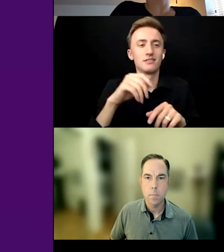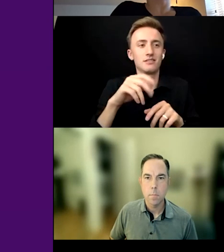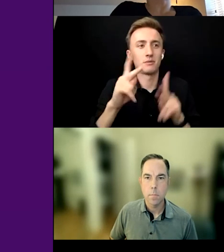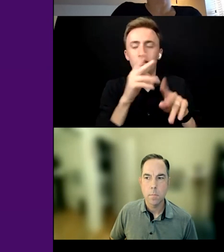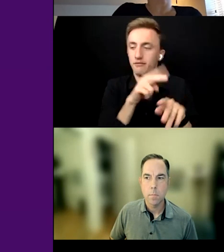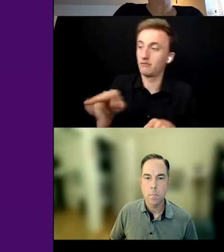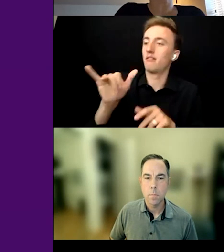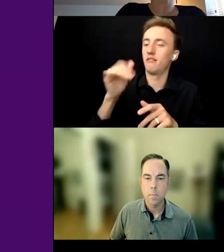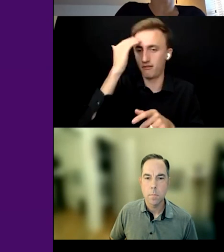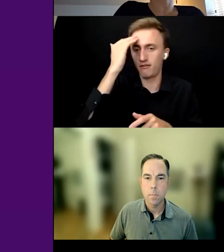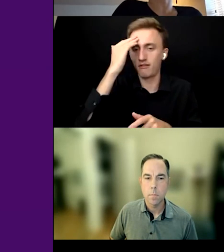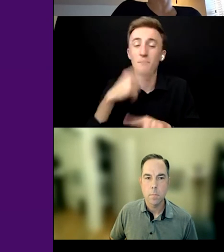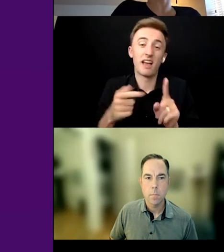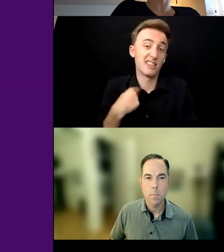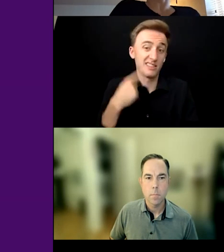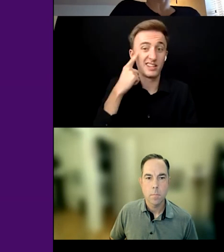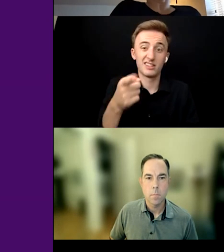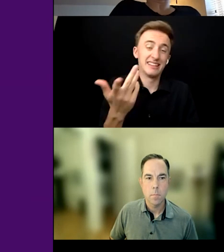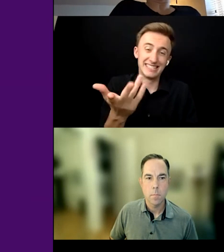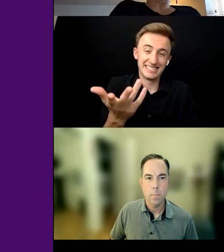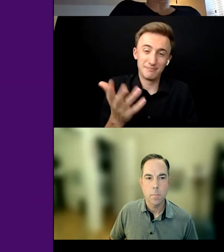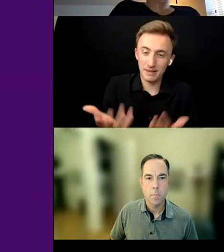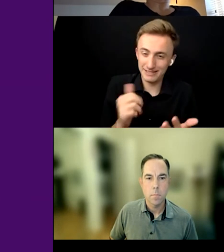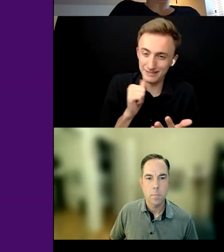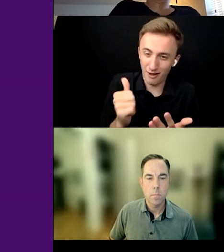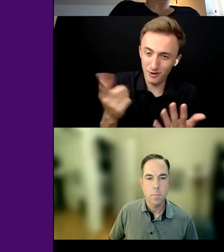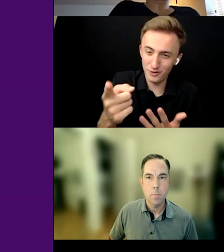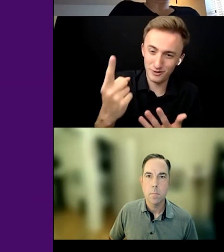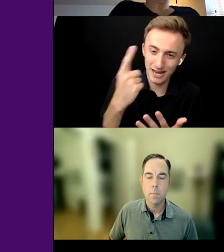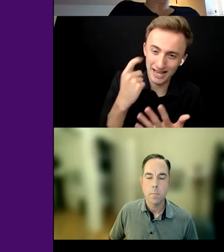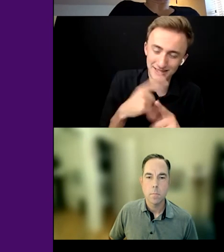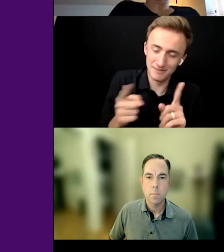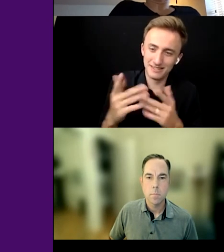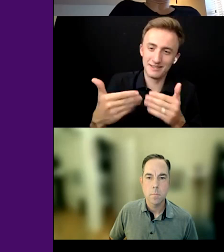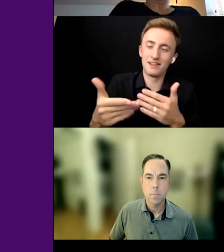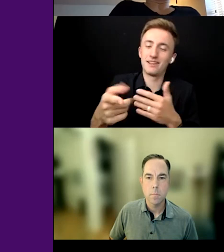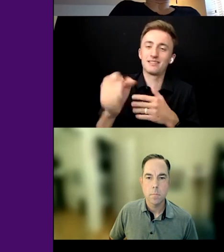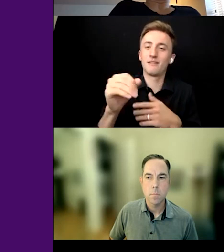I sense in your question, that's not where you might've been aiming at that. So I think